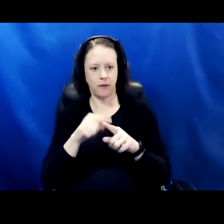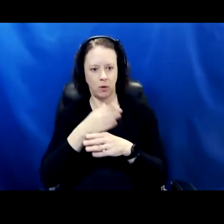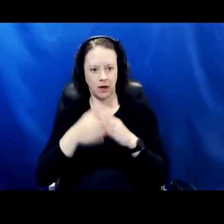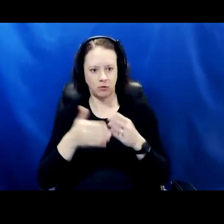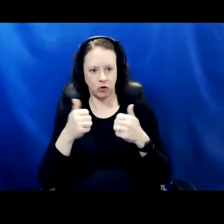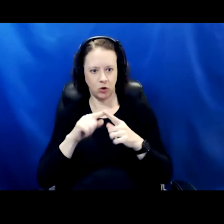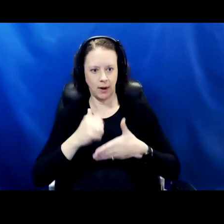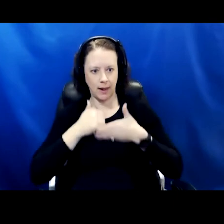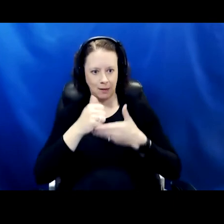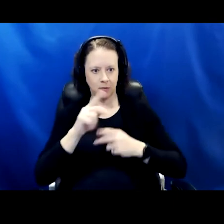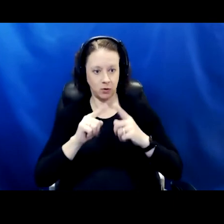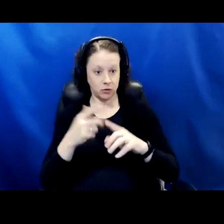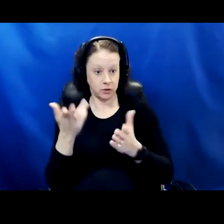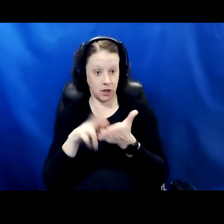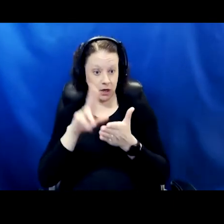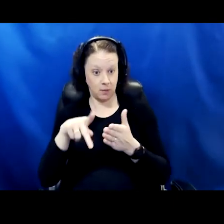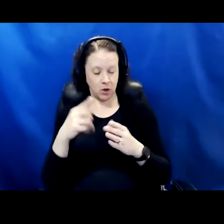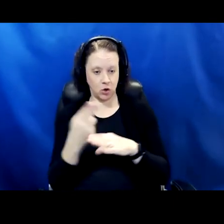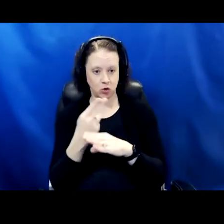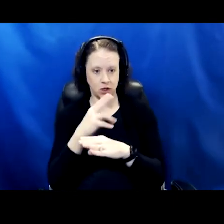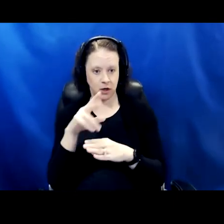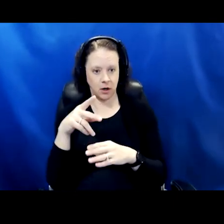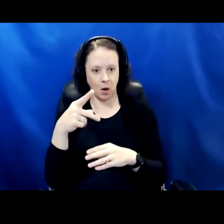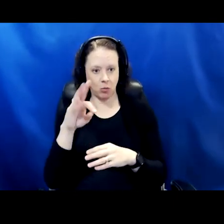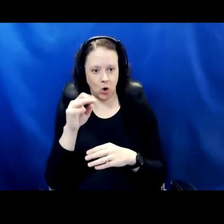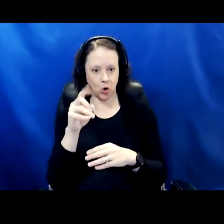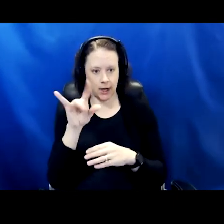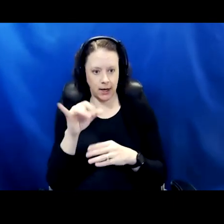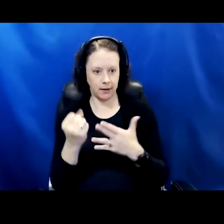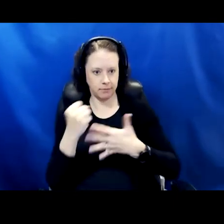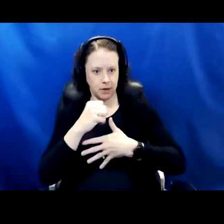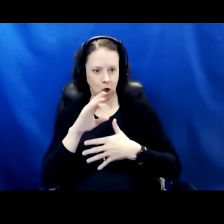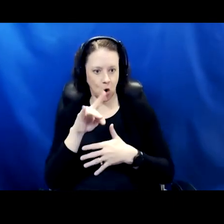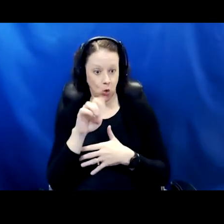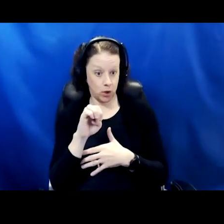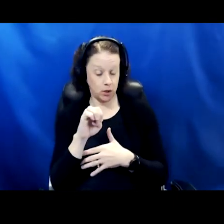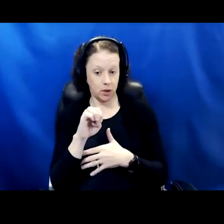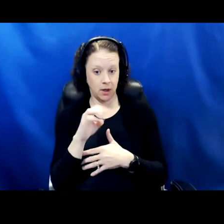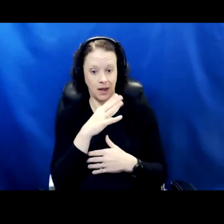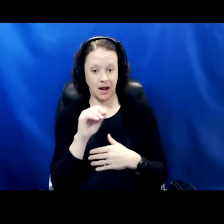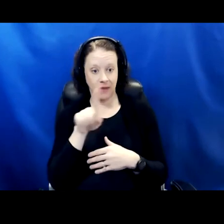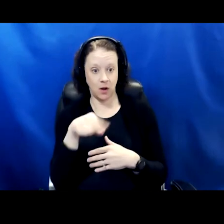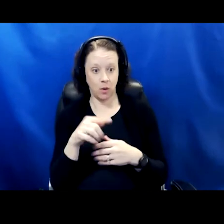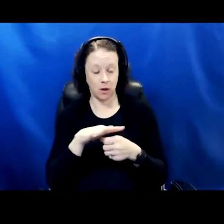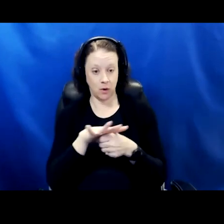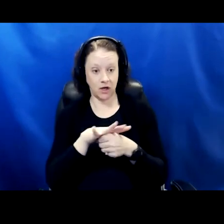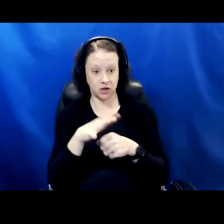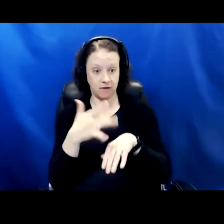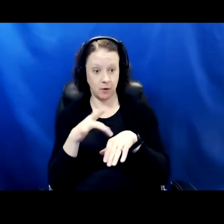for the vaccine using a priority code, and the only location available was Kaiser Antioch,